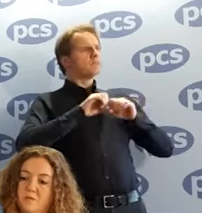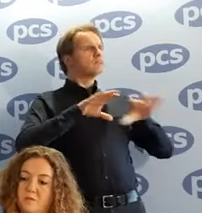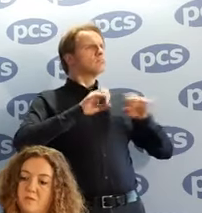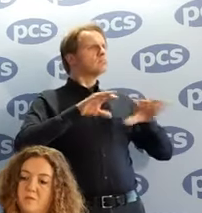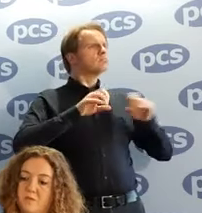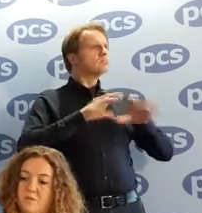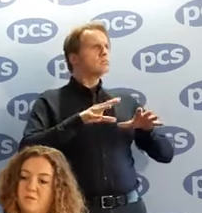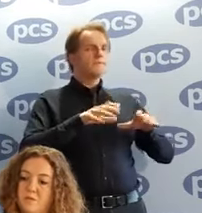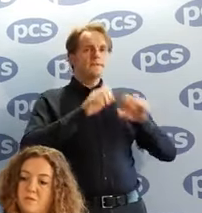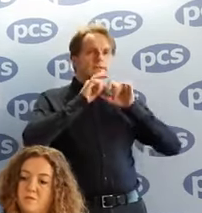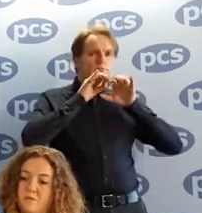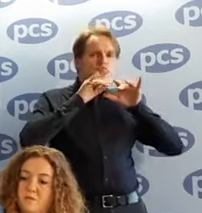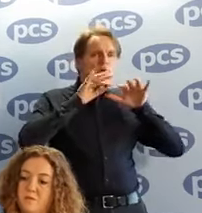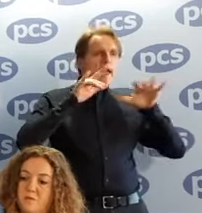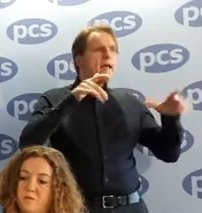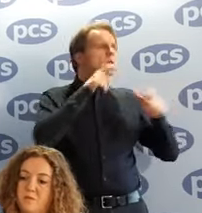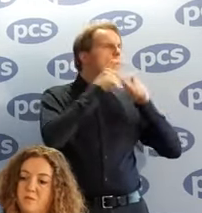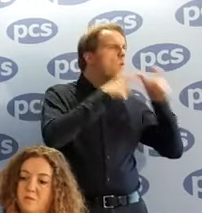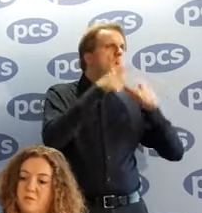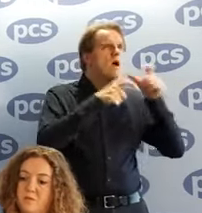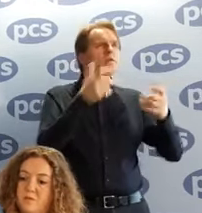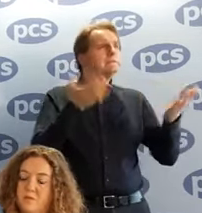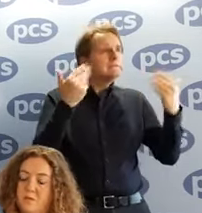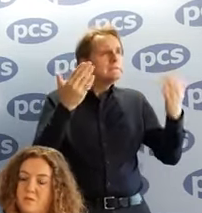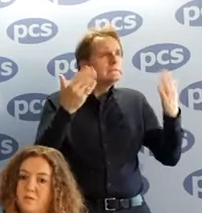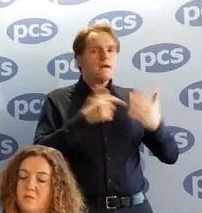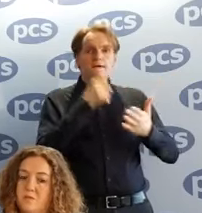workplace to spread the message, to make sure other people vote, to make sure